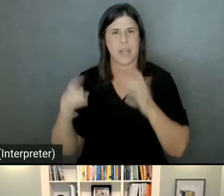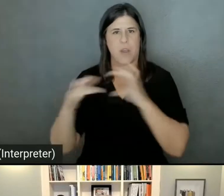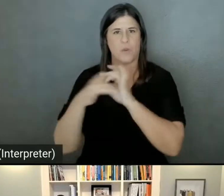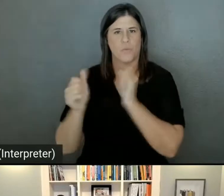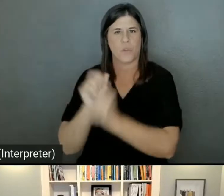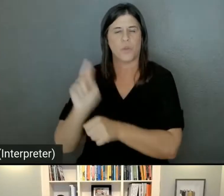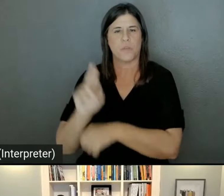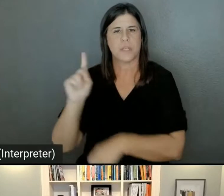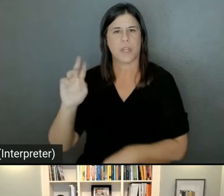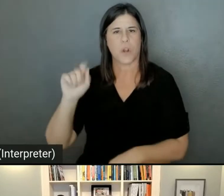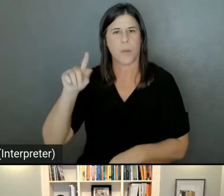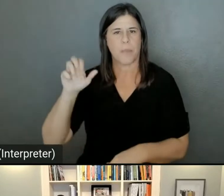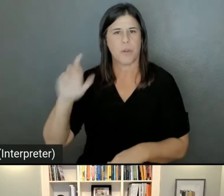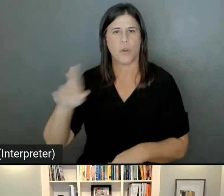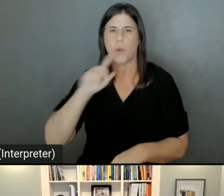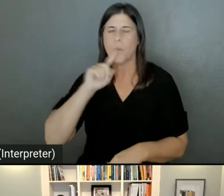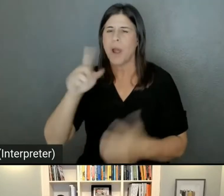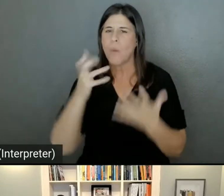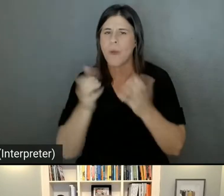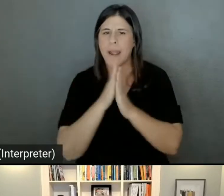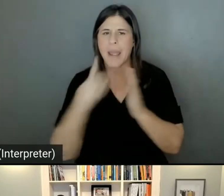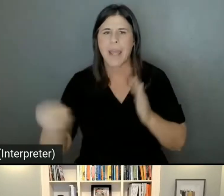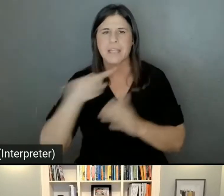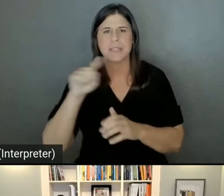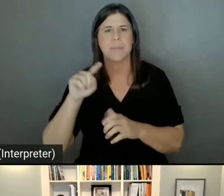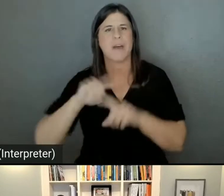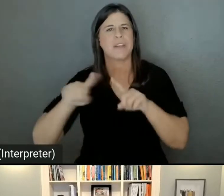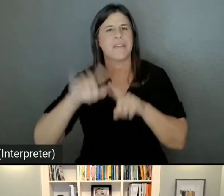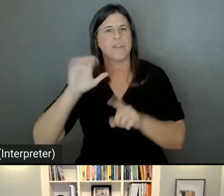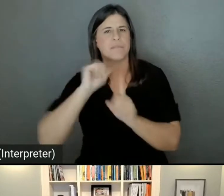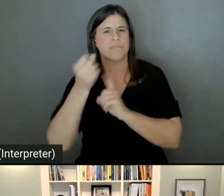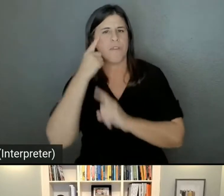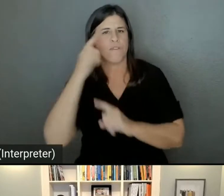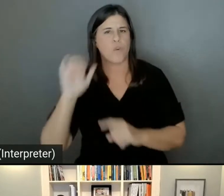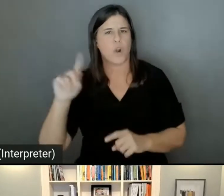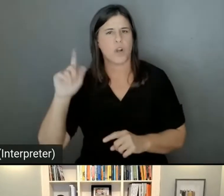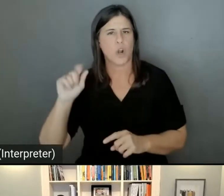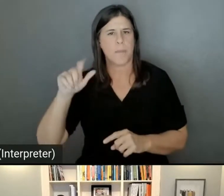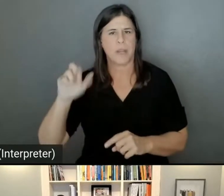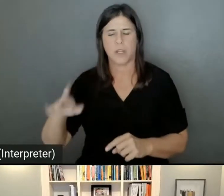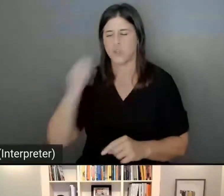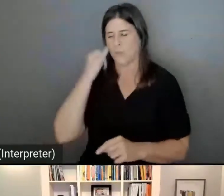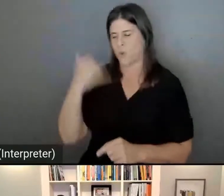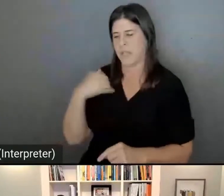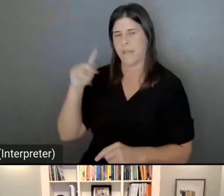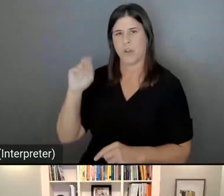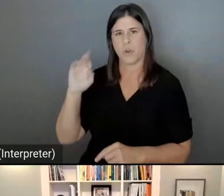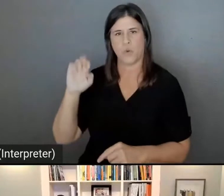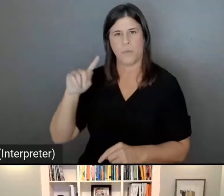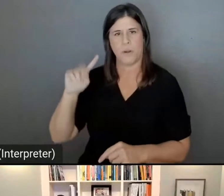And I want to ask about use cases for Karpenter. If I have a Kubernetes cluster, I have my applications running in it.